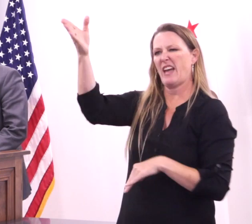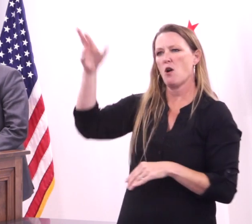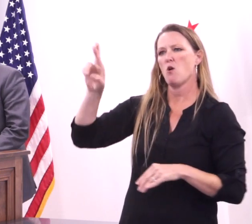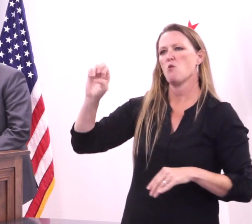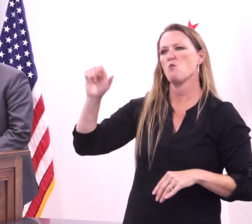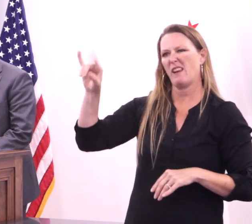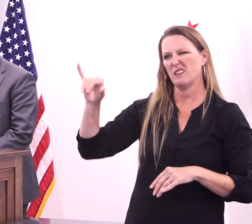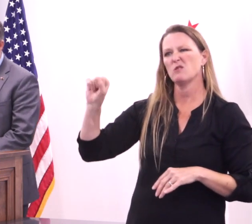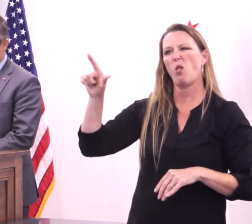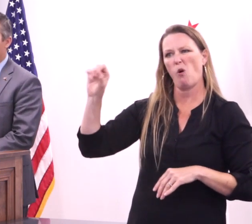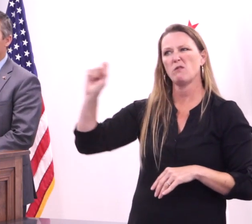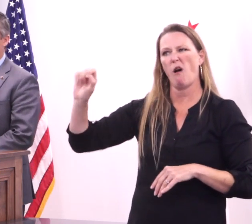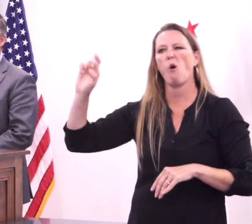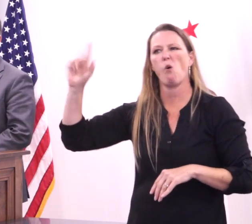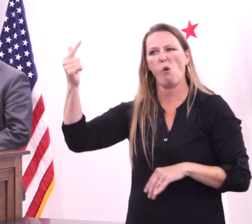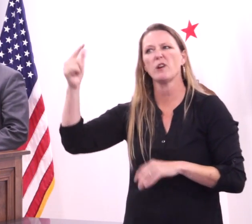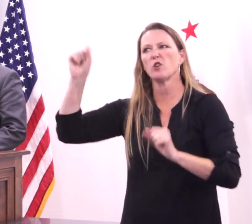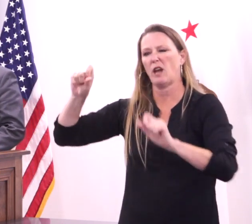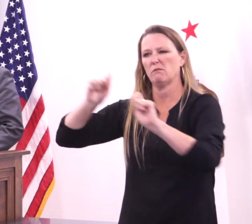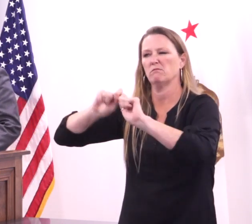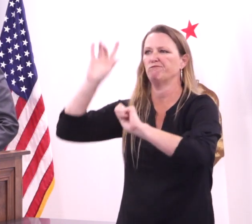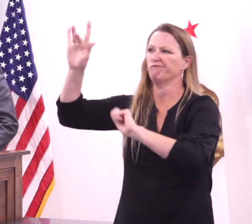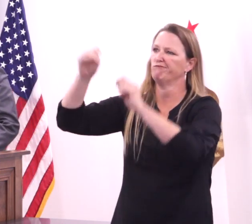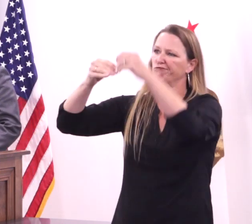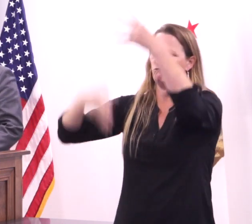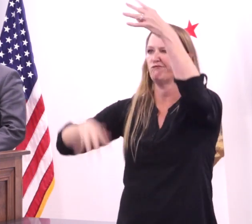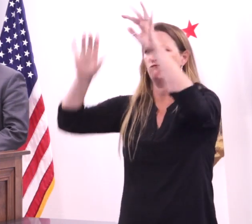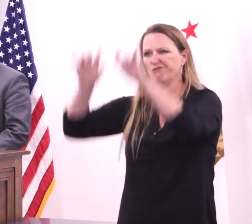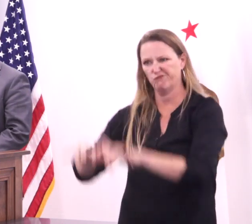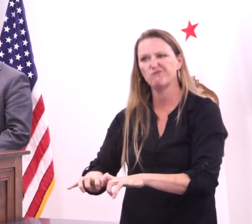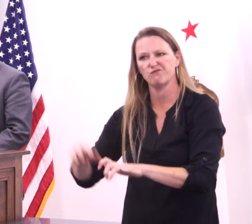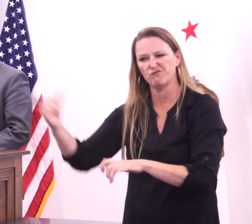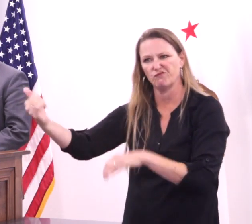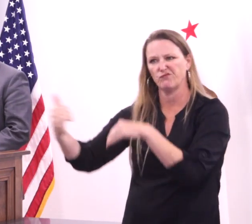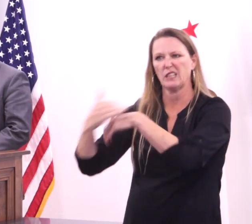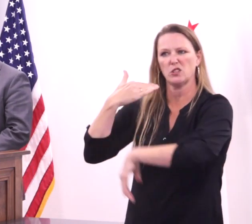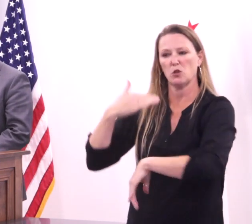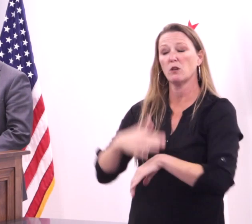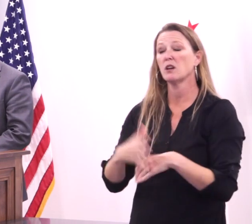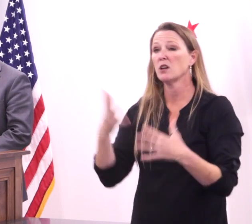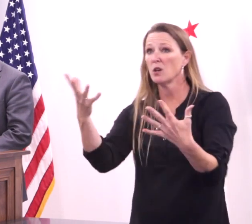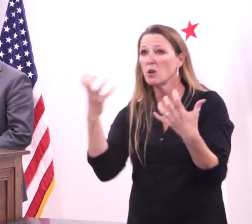If you have questions, please call the phone assistance center,